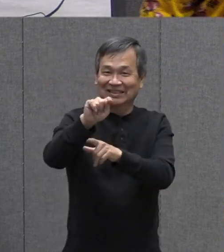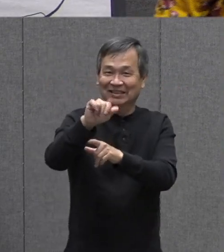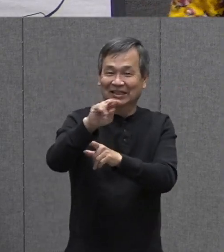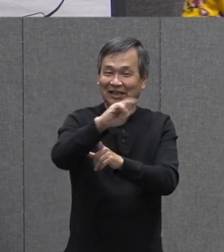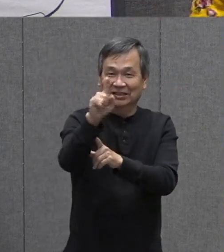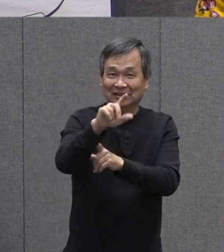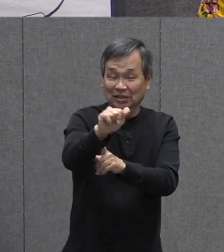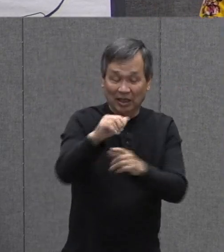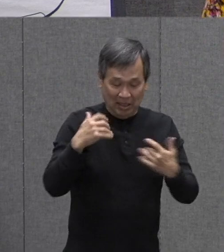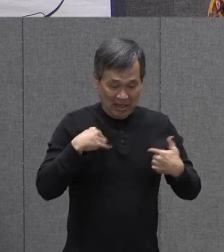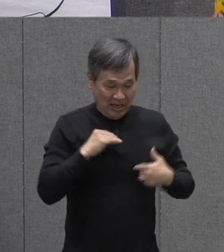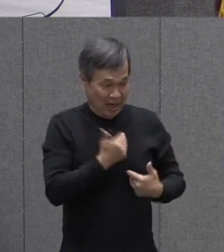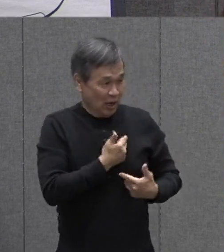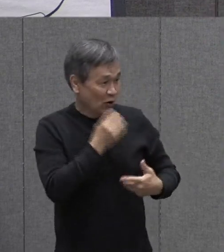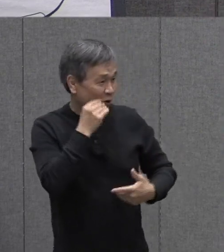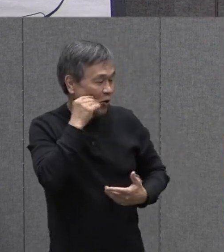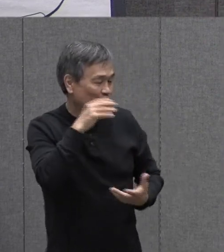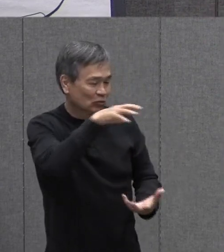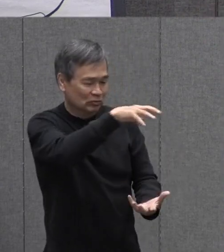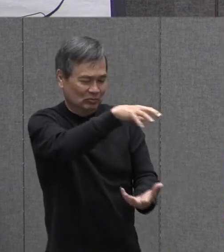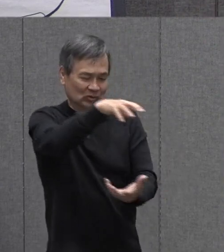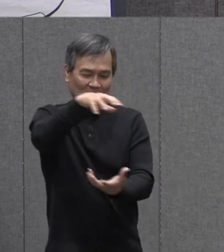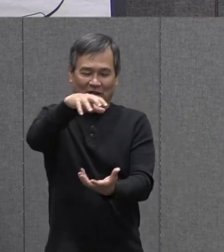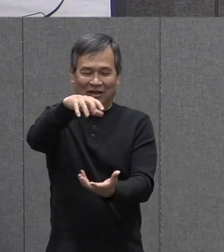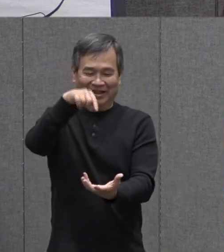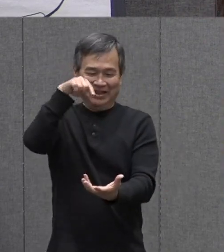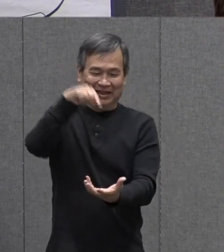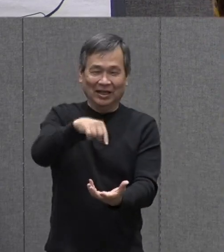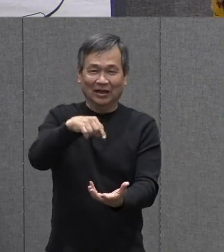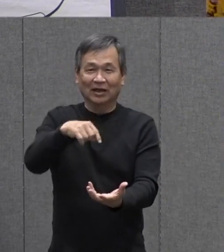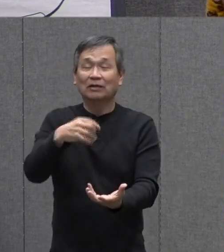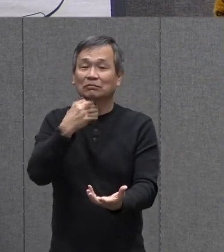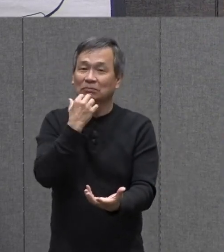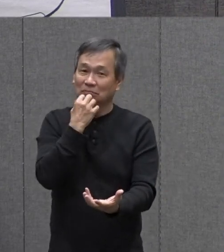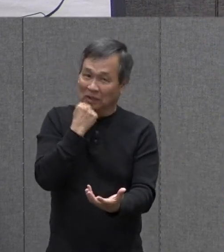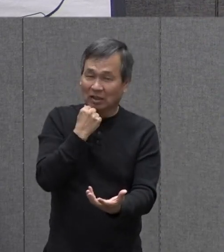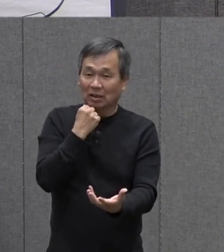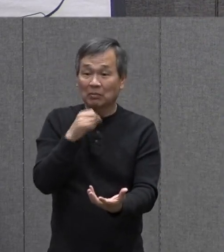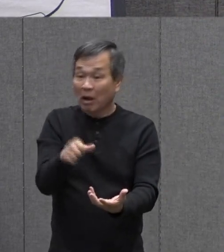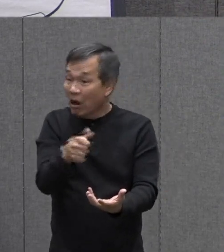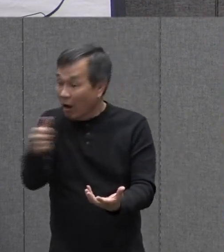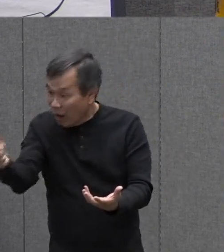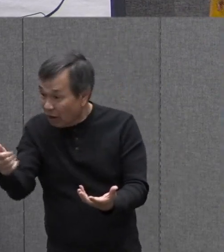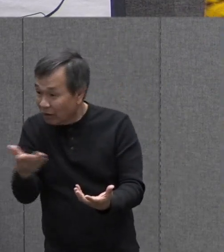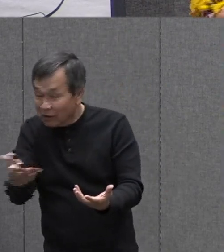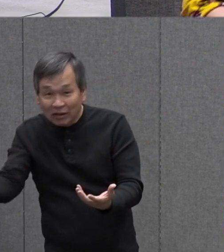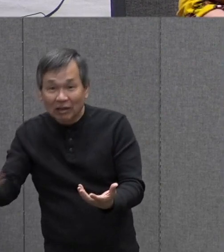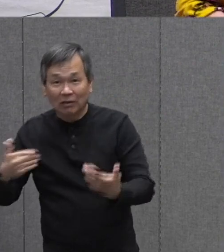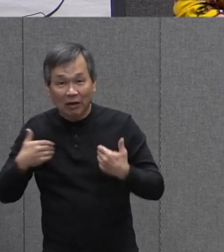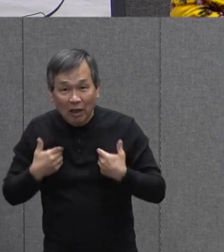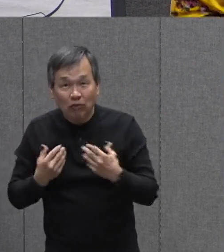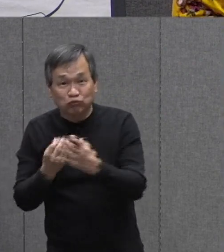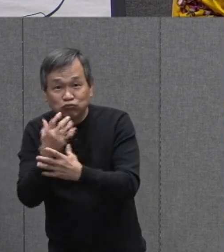not just to me personally, but also to other creatures. What we're going to do next with our poem